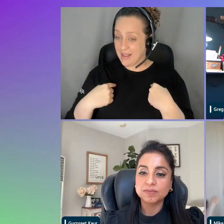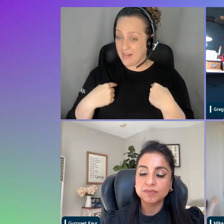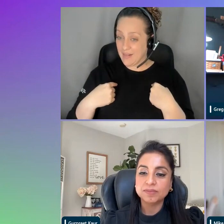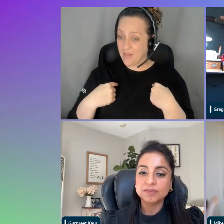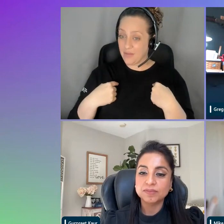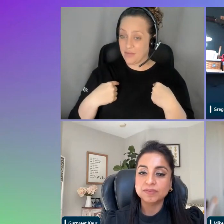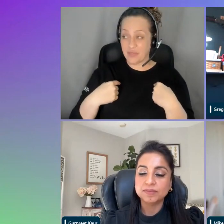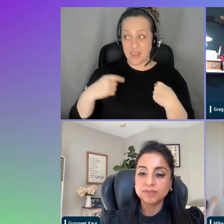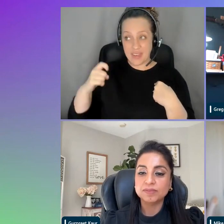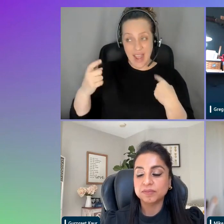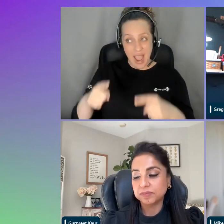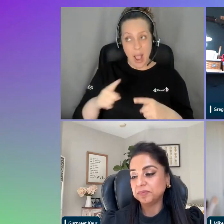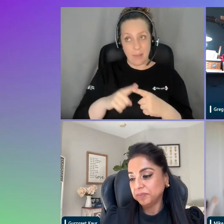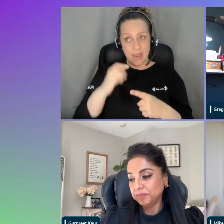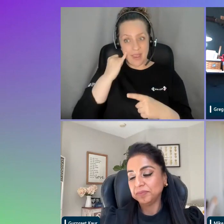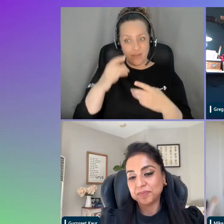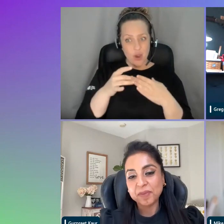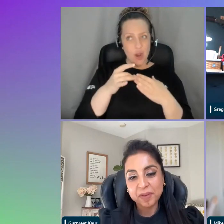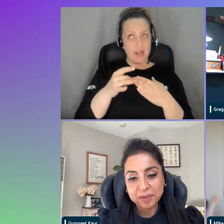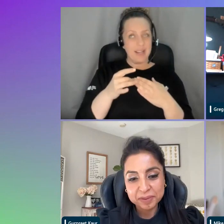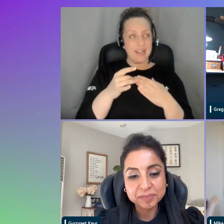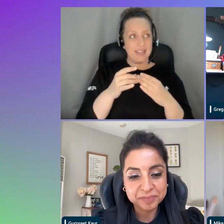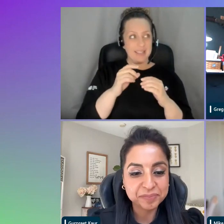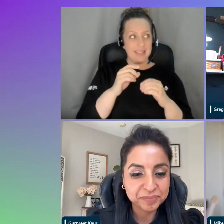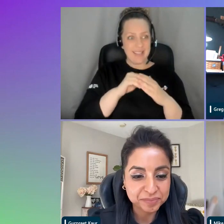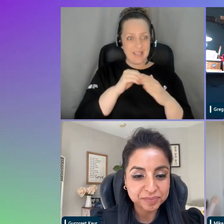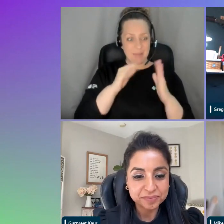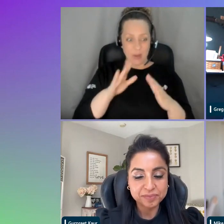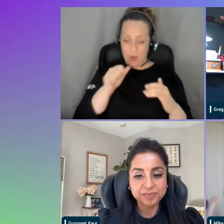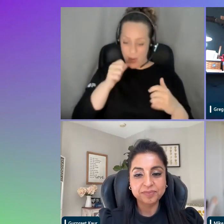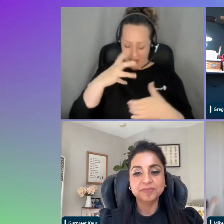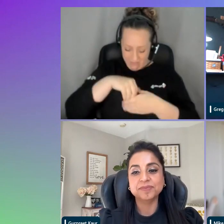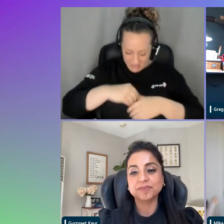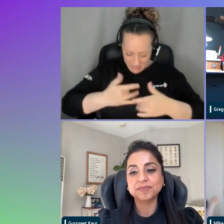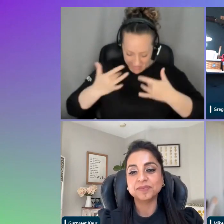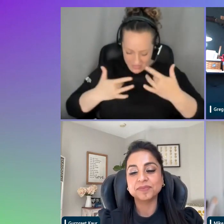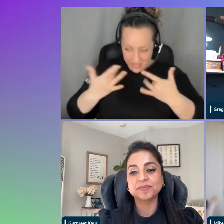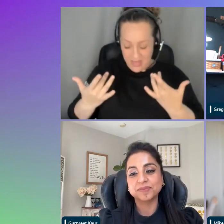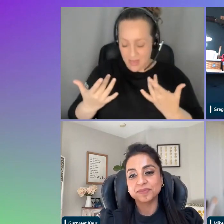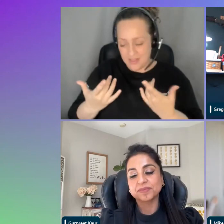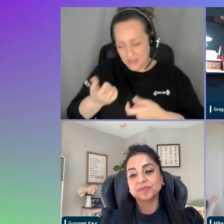and caring and empathetic and innovative and thoughtful about disability and access as me. >> Right. And I think that